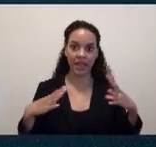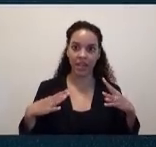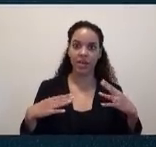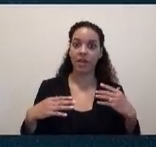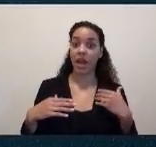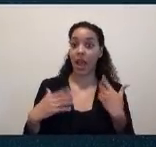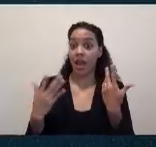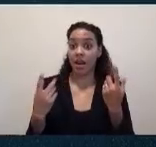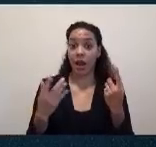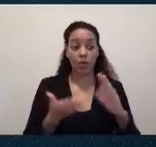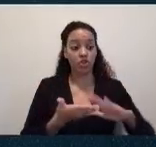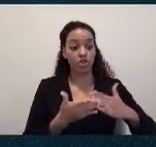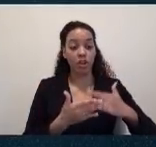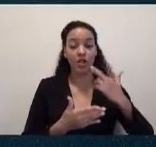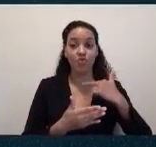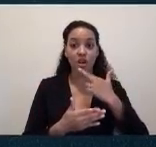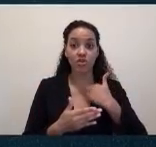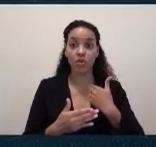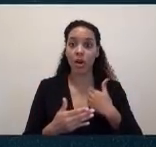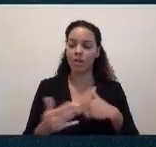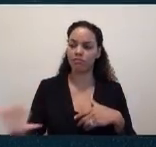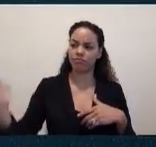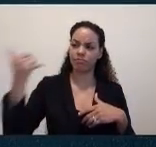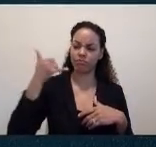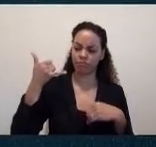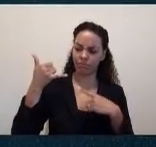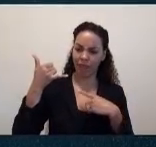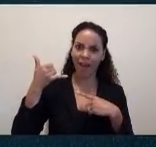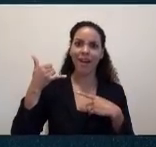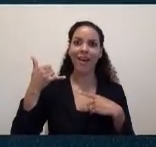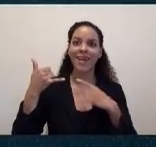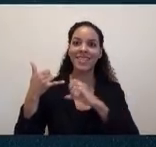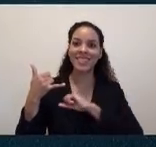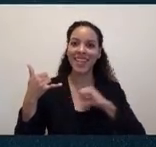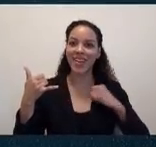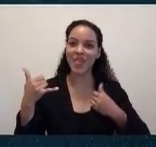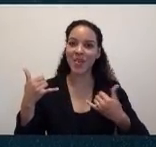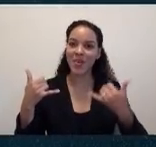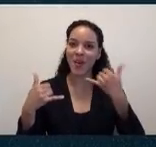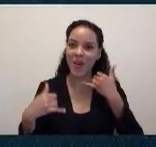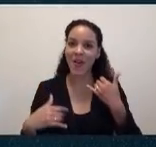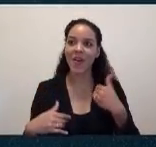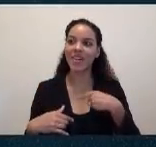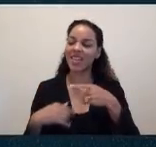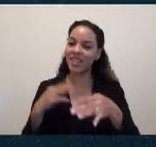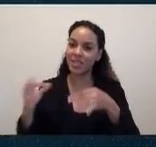Stephanie Woody: (30:03) One day while I was cooking in a restaurant and hear his voice. He told me he understood how important paid leave was to us